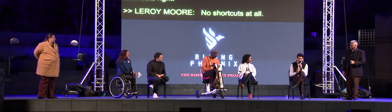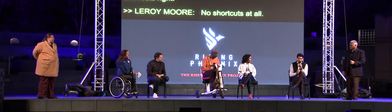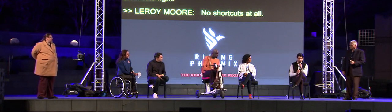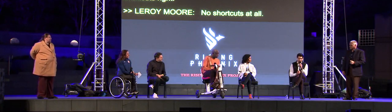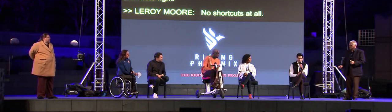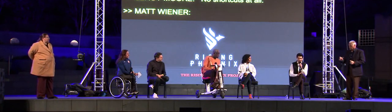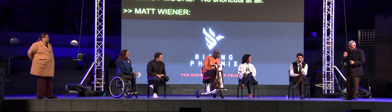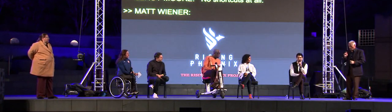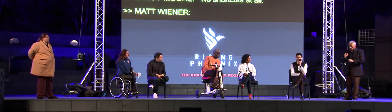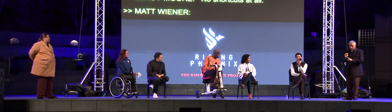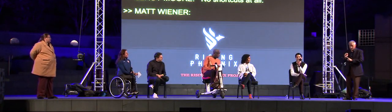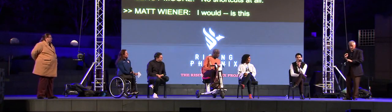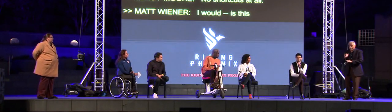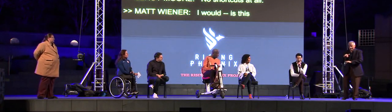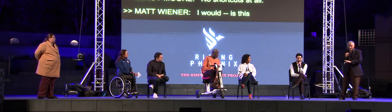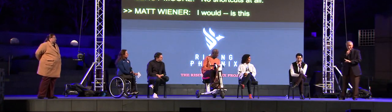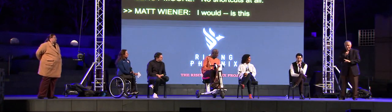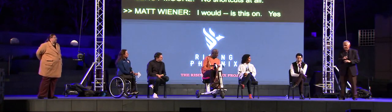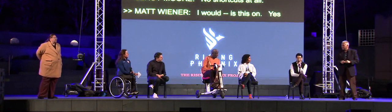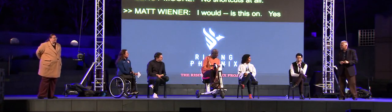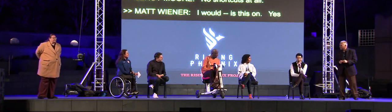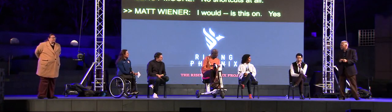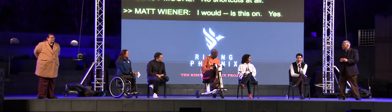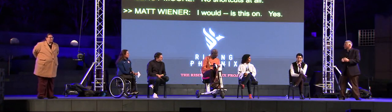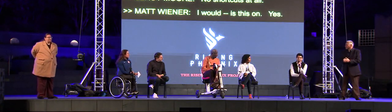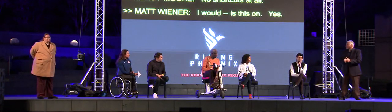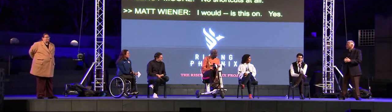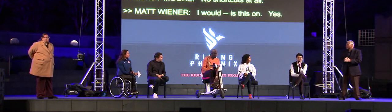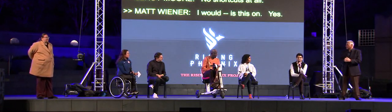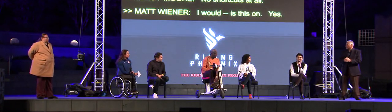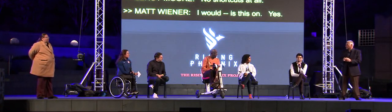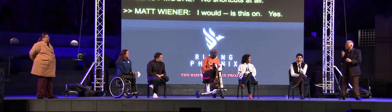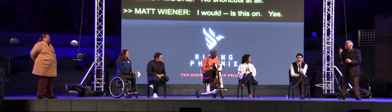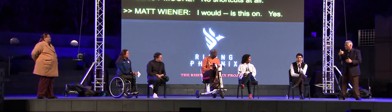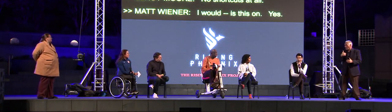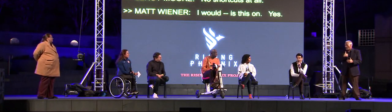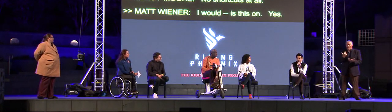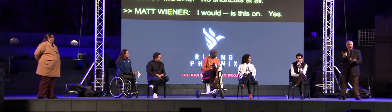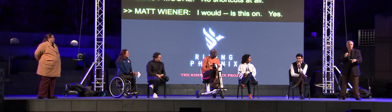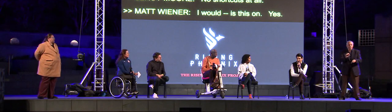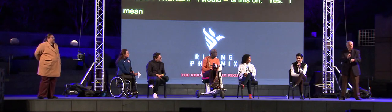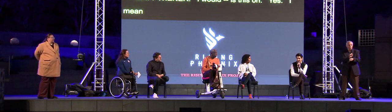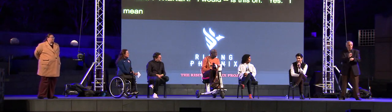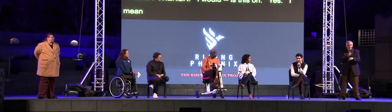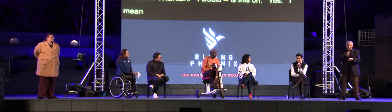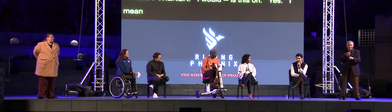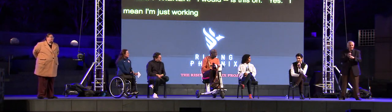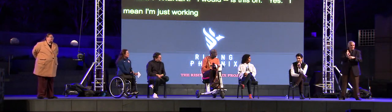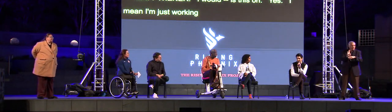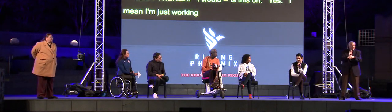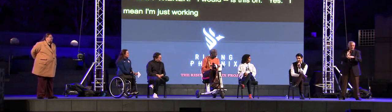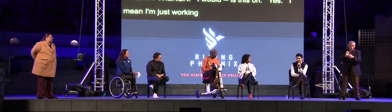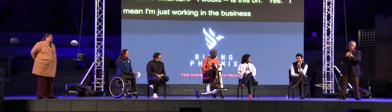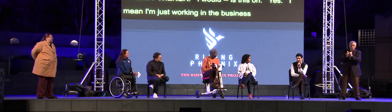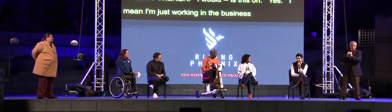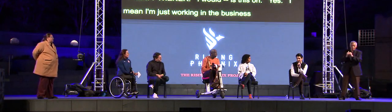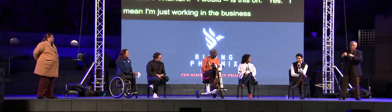Is this on? Yes. I'm just working in the business of sport for a long, long time.